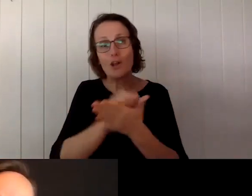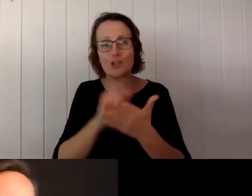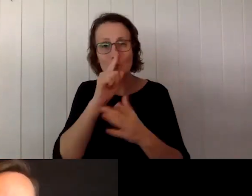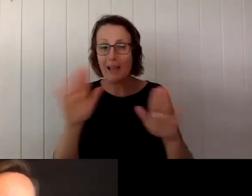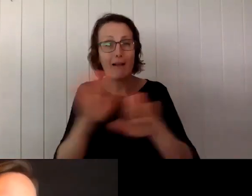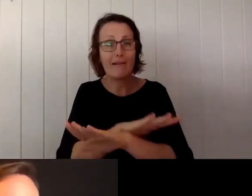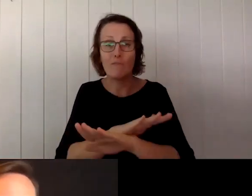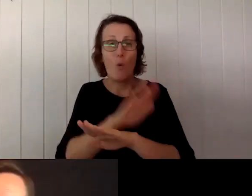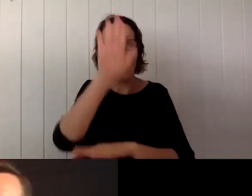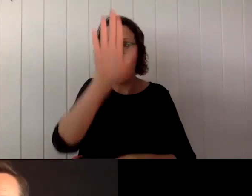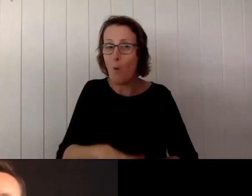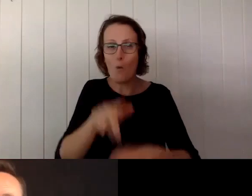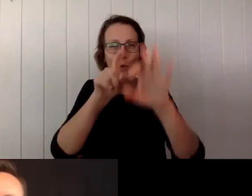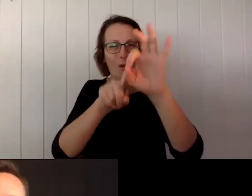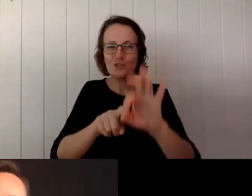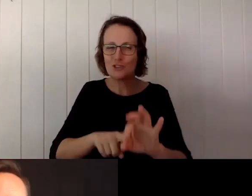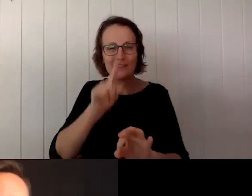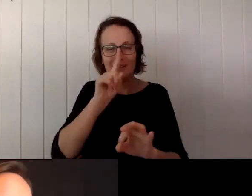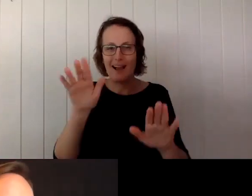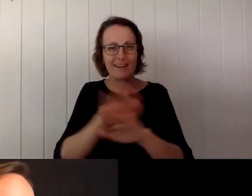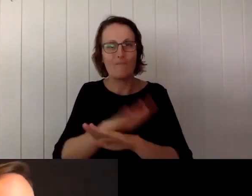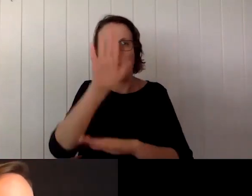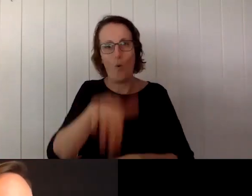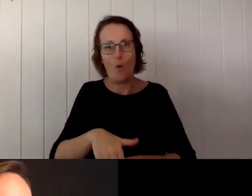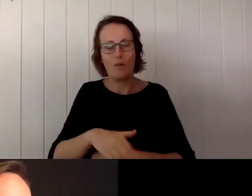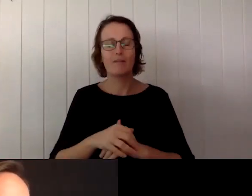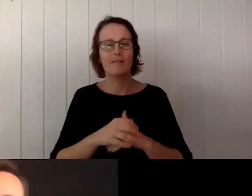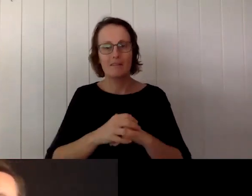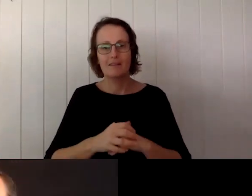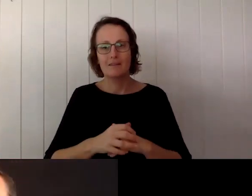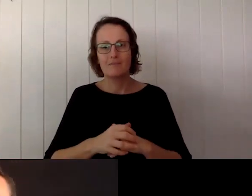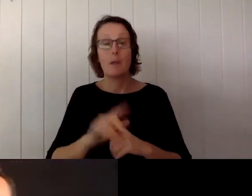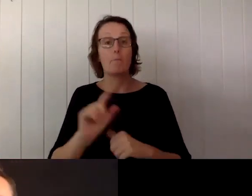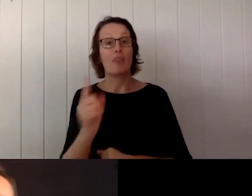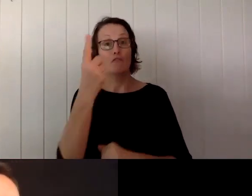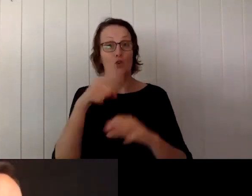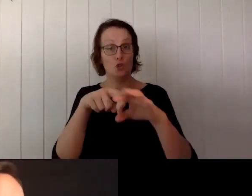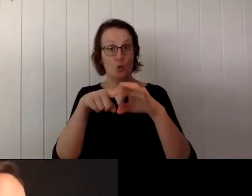to all of them. There are some really insightful ones. The first